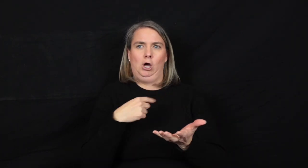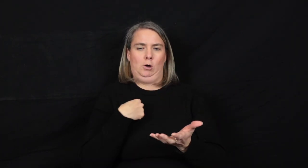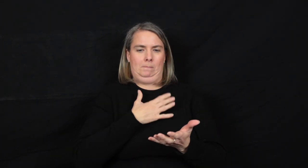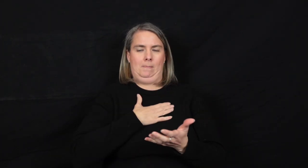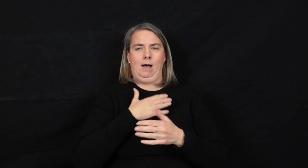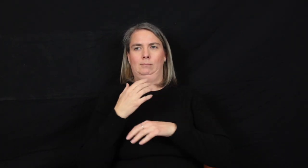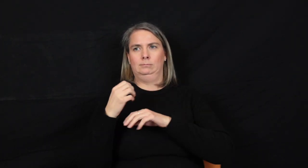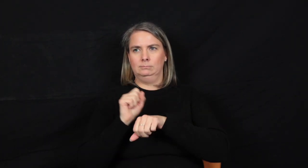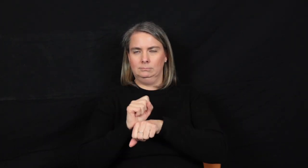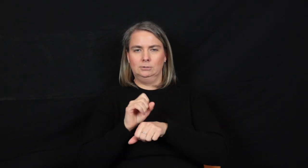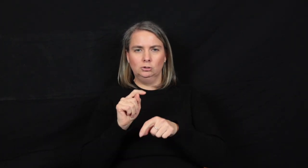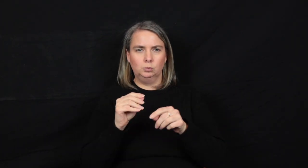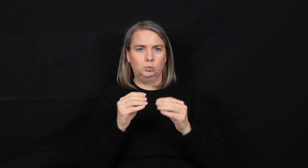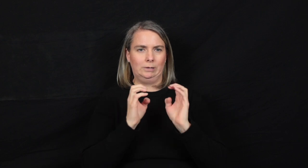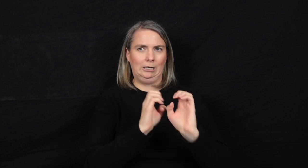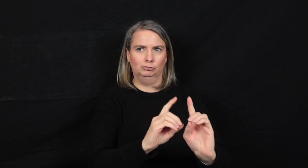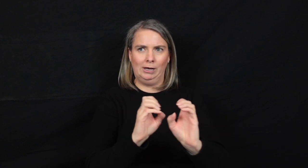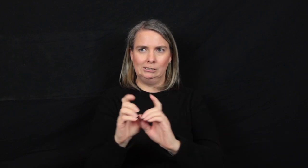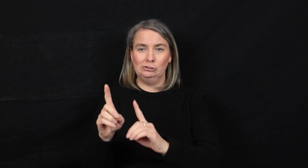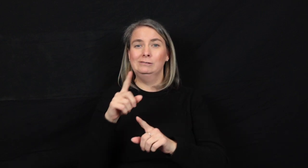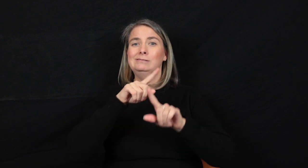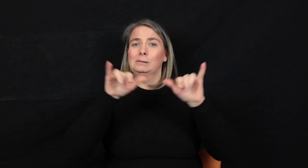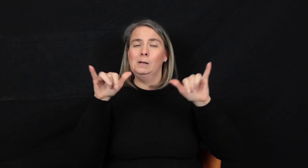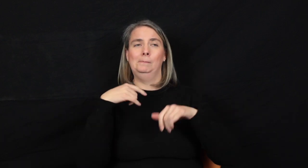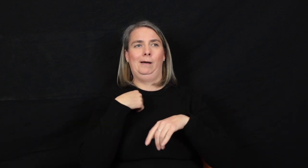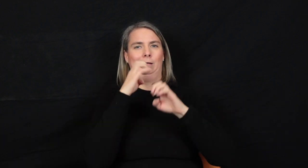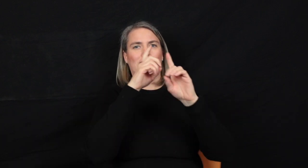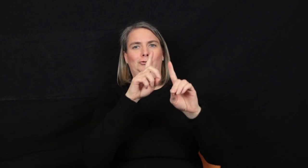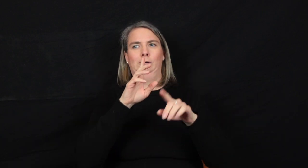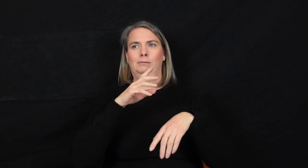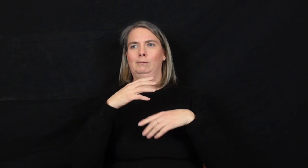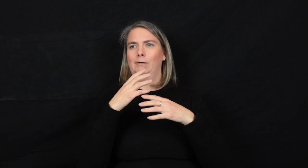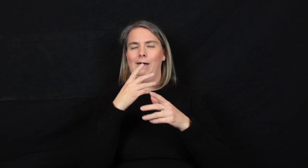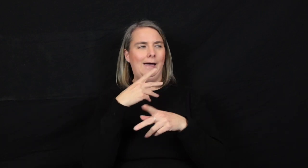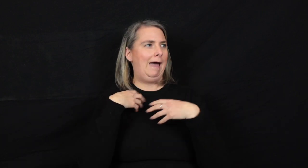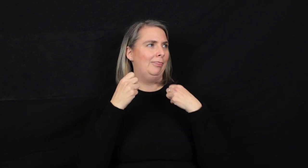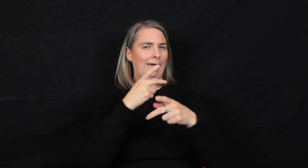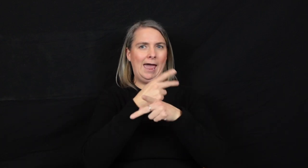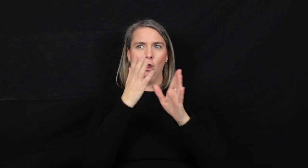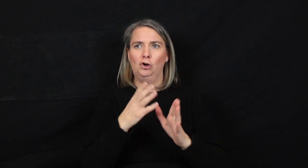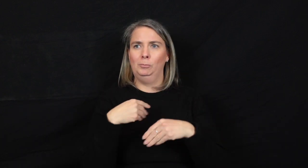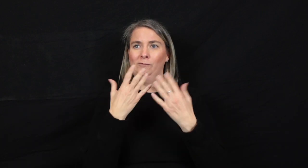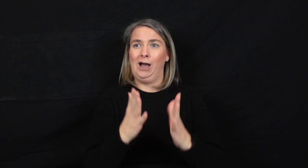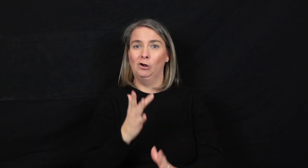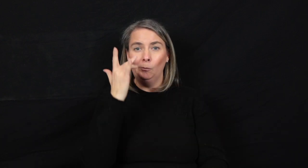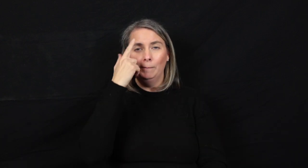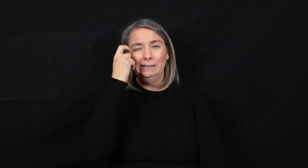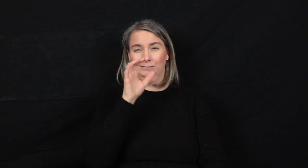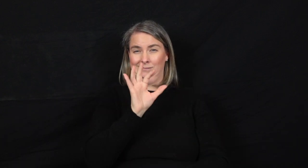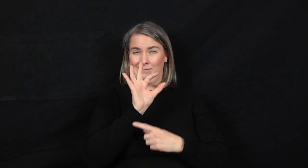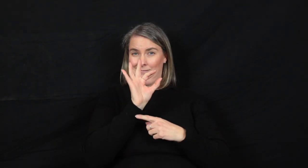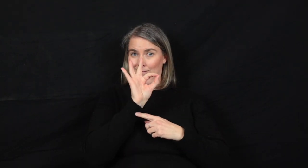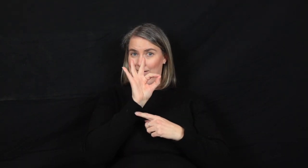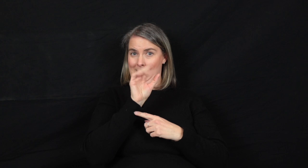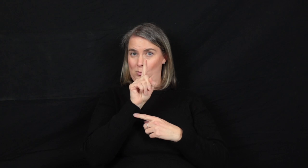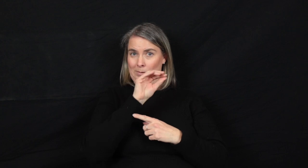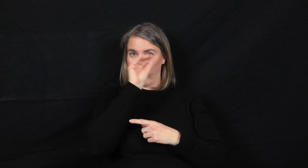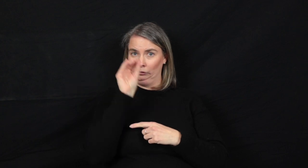I work to educate health care providers because 91% of women and providers do not